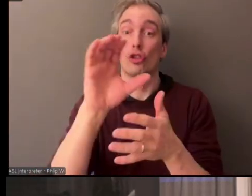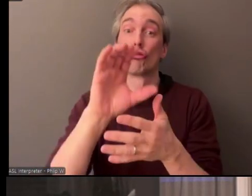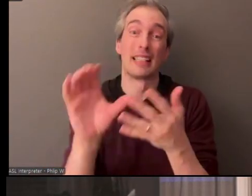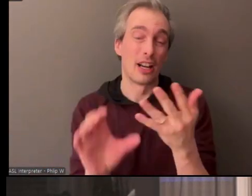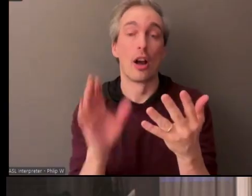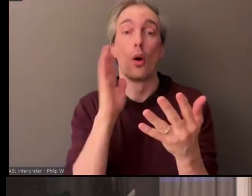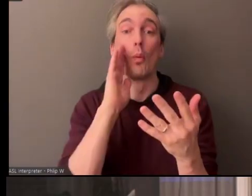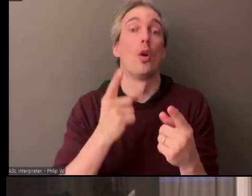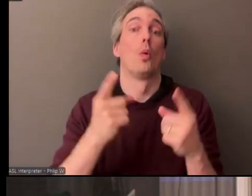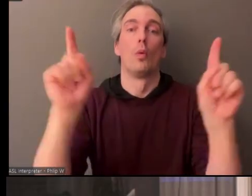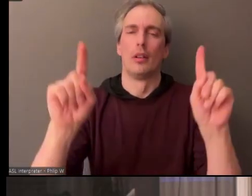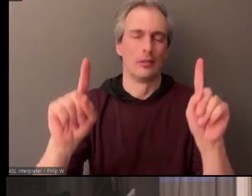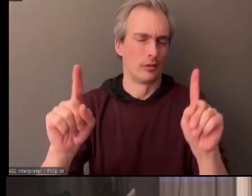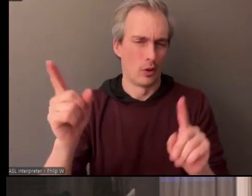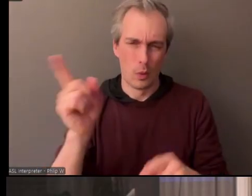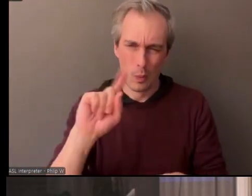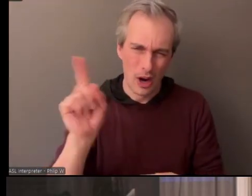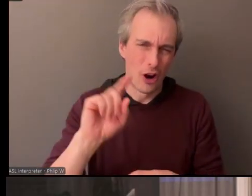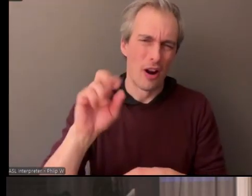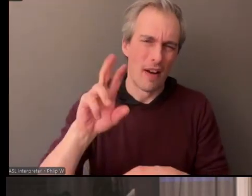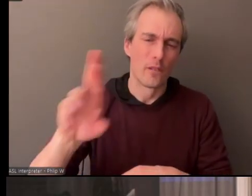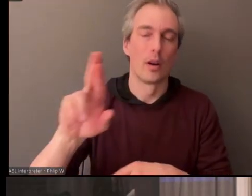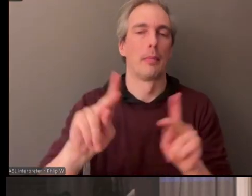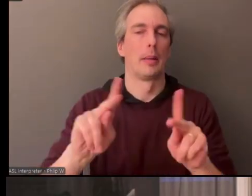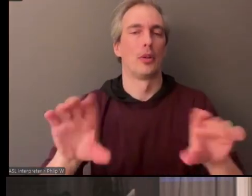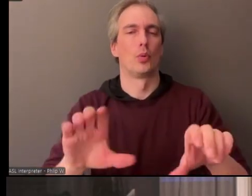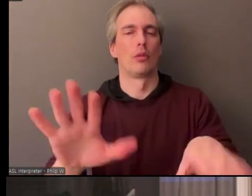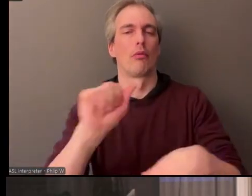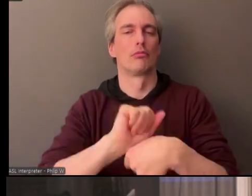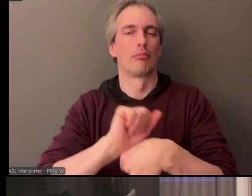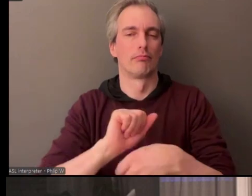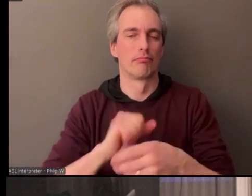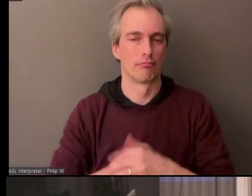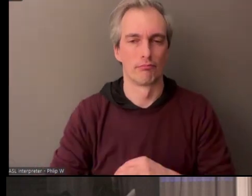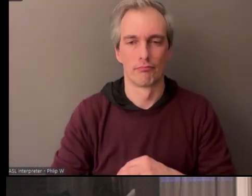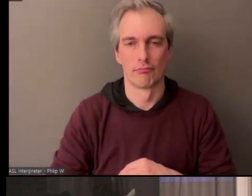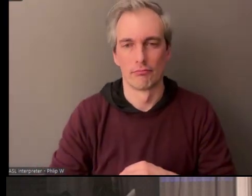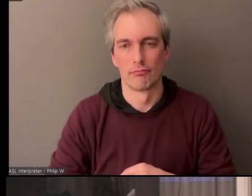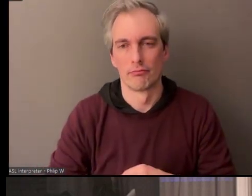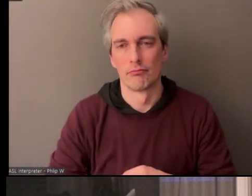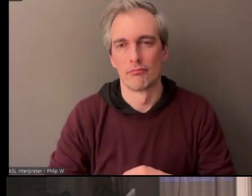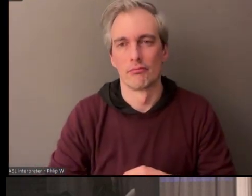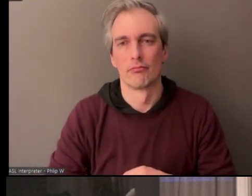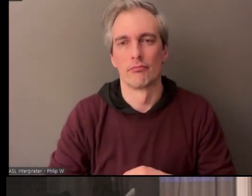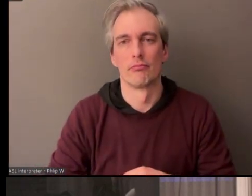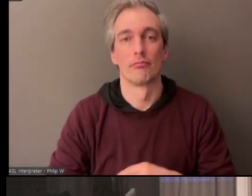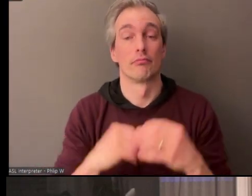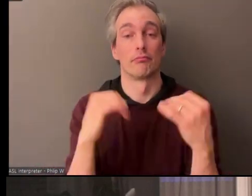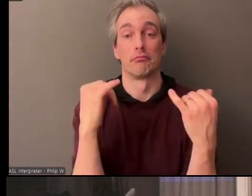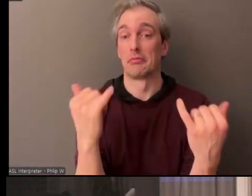And that's it. Like... Now it's in the Jira ticket. Now the team is responsible for completing that work.